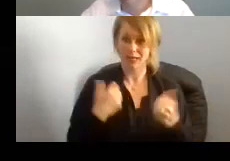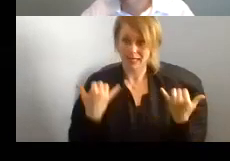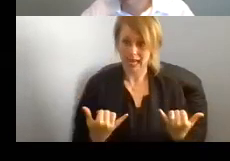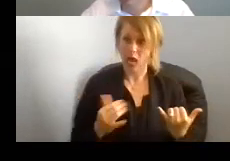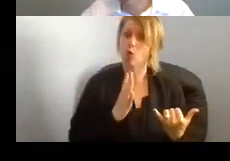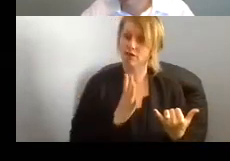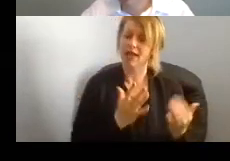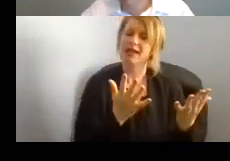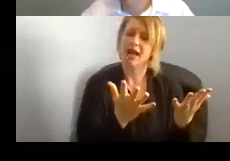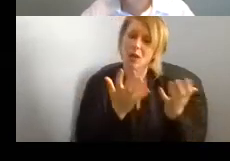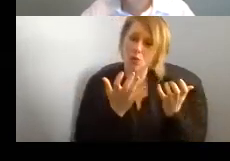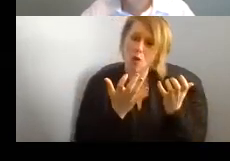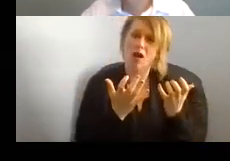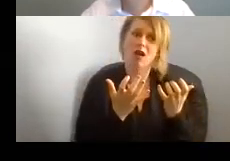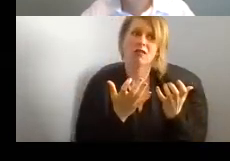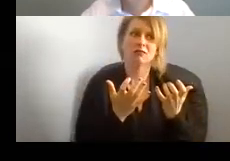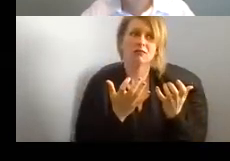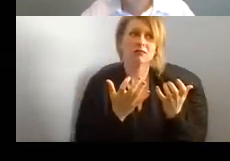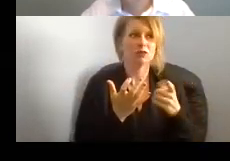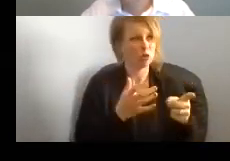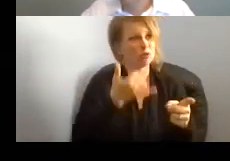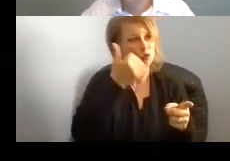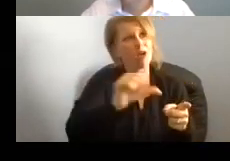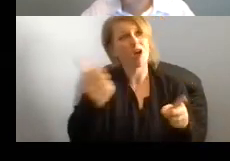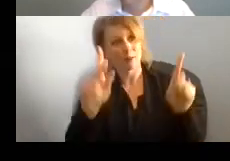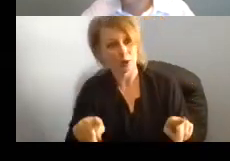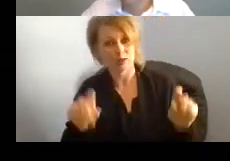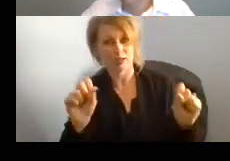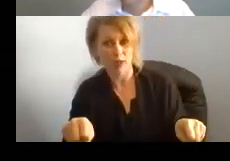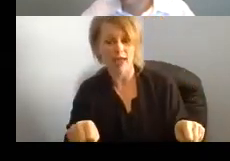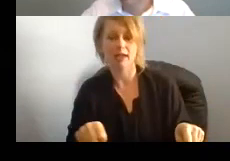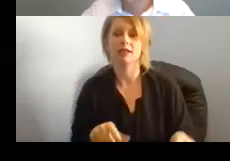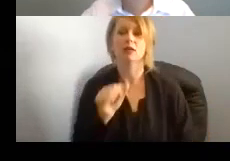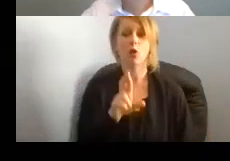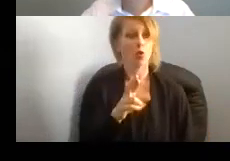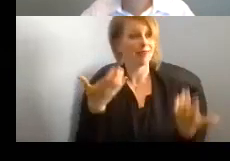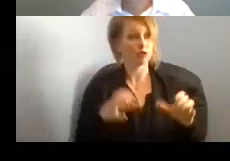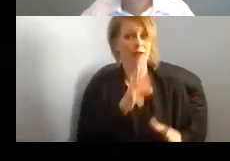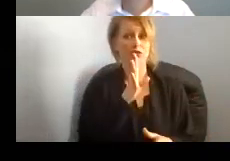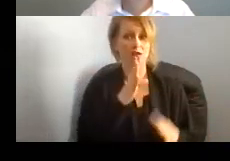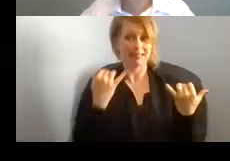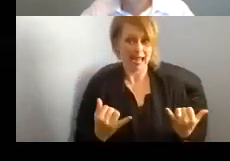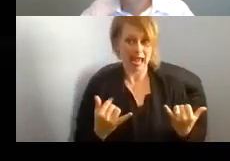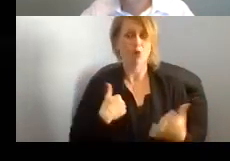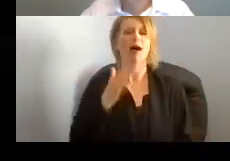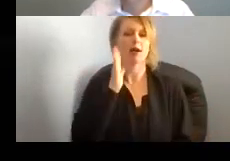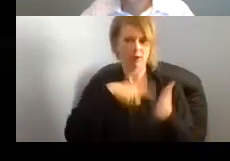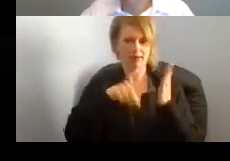think that through. And if you don’t want to talk about it now with me, I’m going to check back with you next Monday.